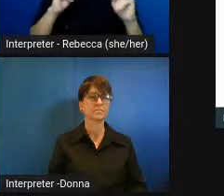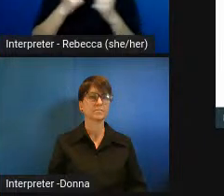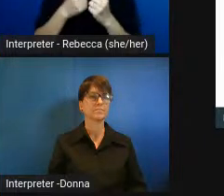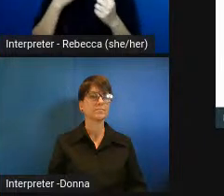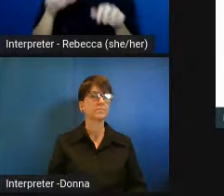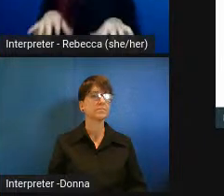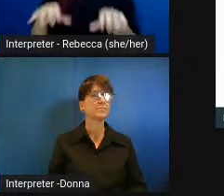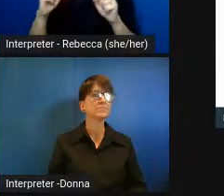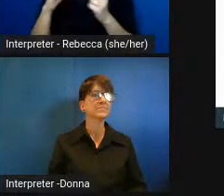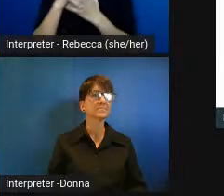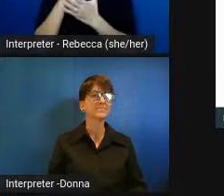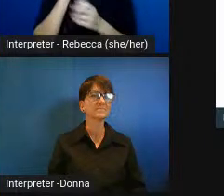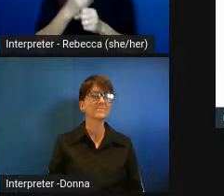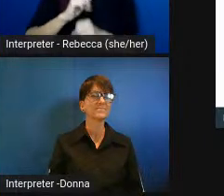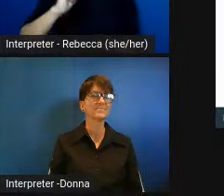If this website would have a commercial insight and selling